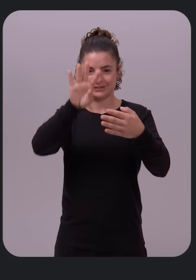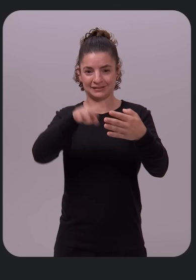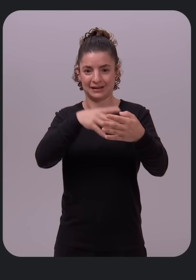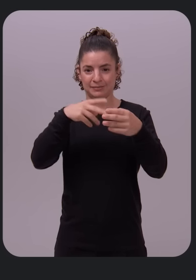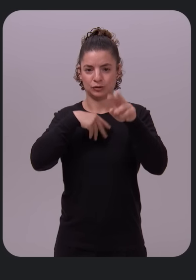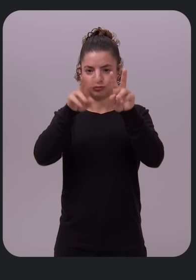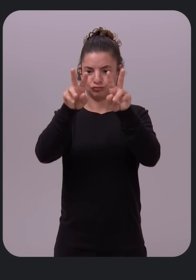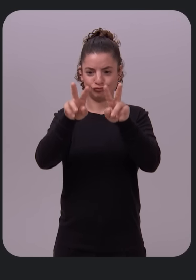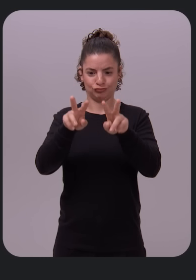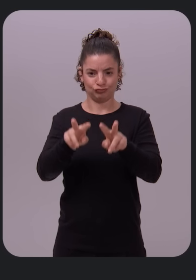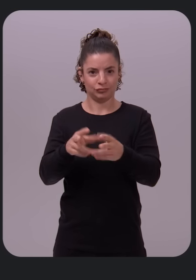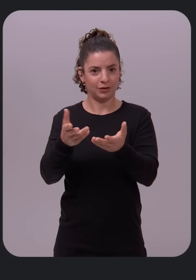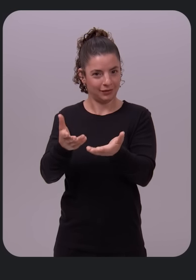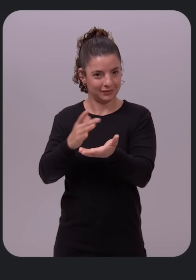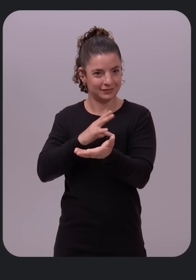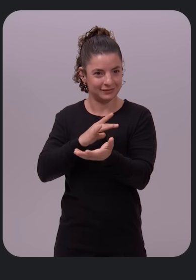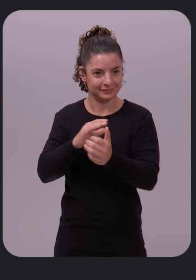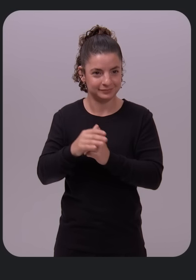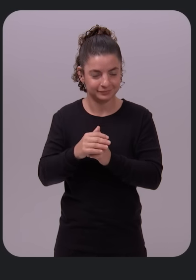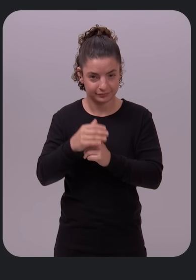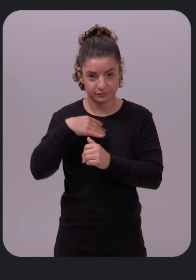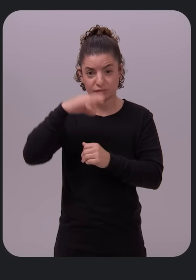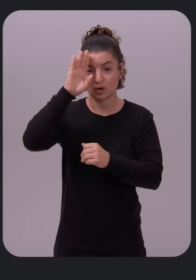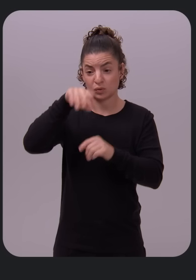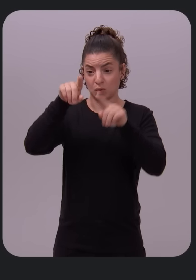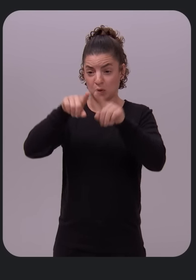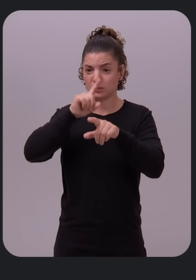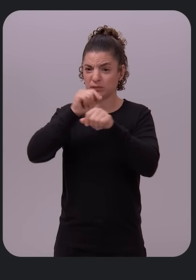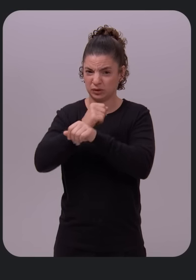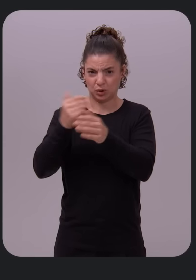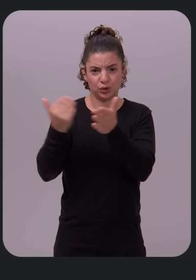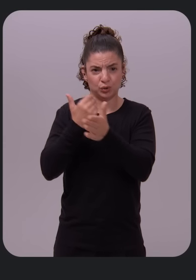table. And I know that this is fresh and accurate,